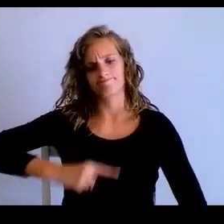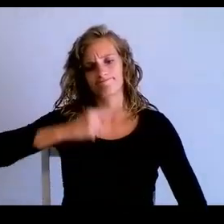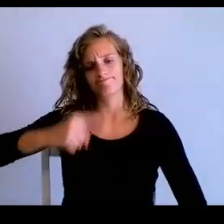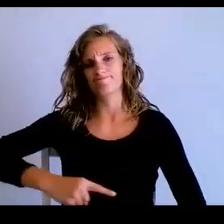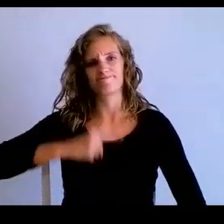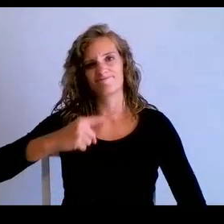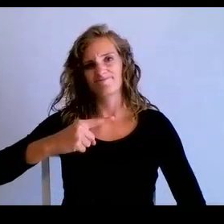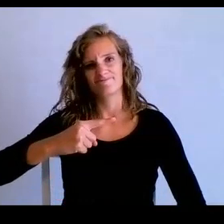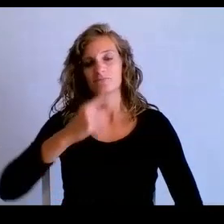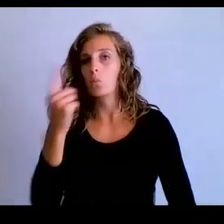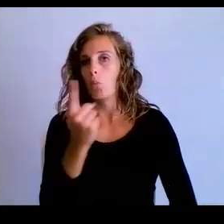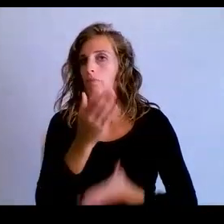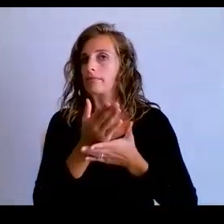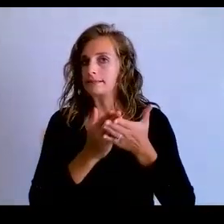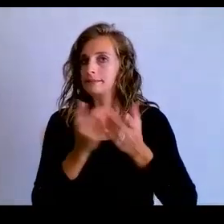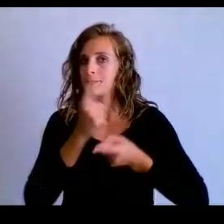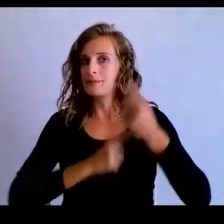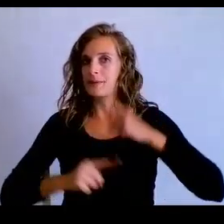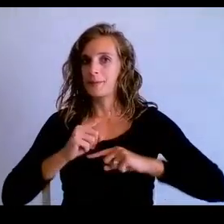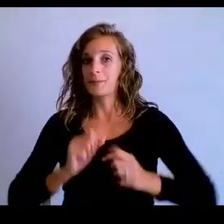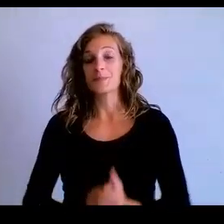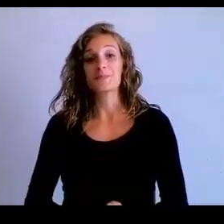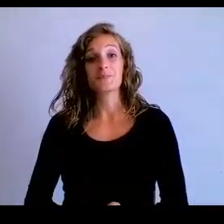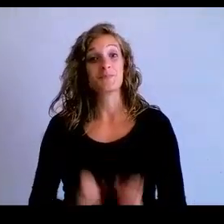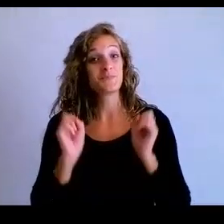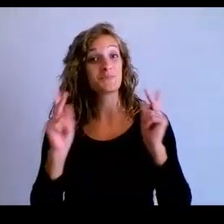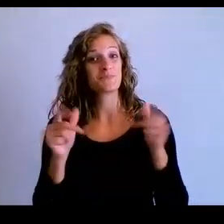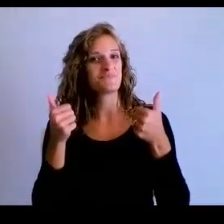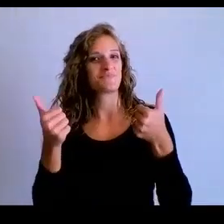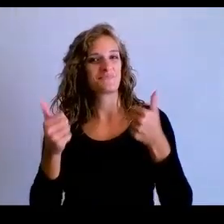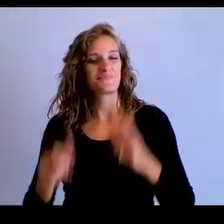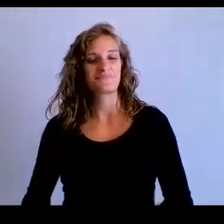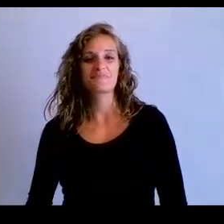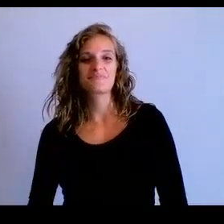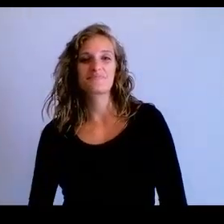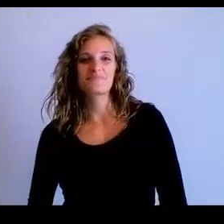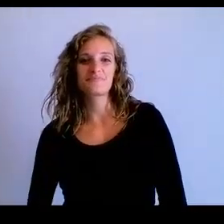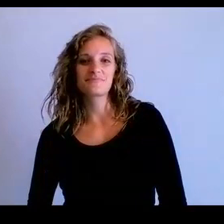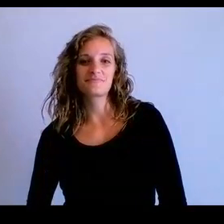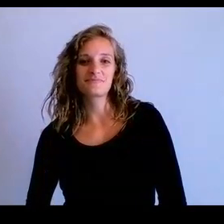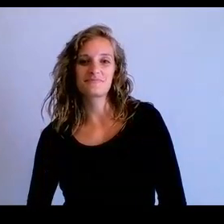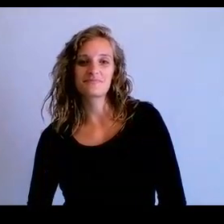for sign you can't just produce this with one hand so be careful make sure only some signs can be produced this way